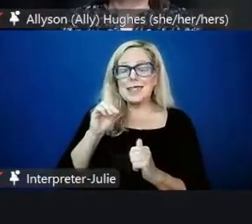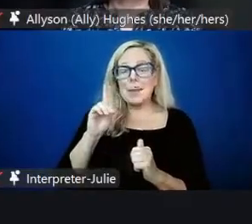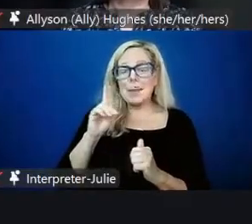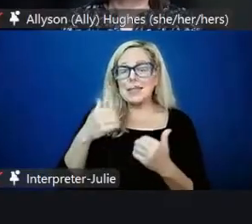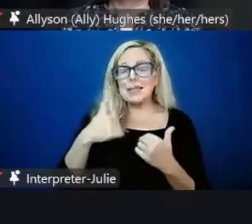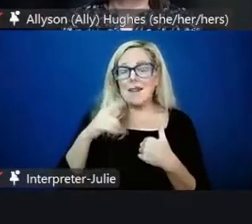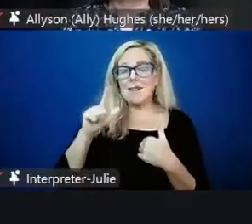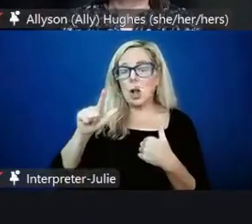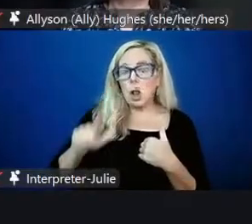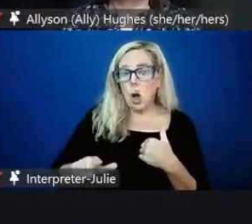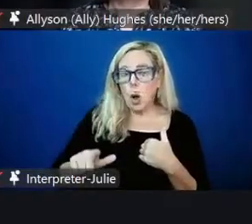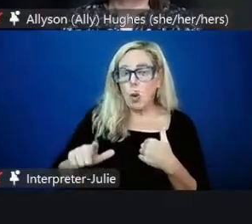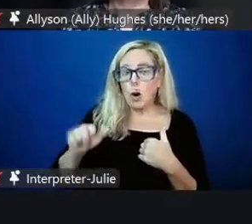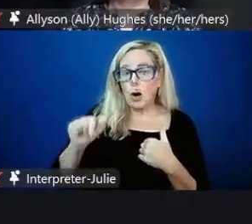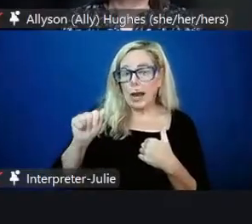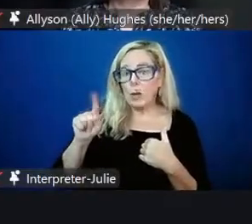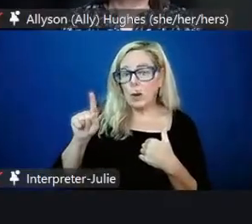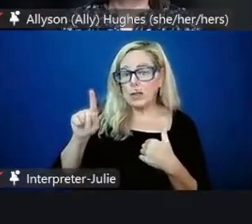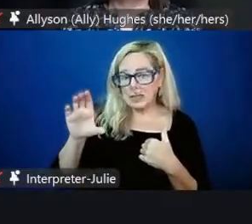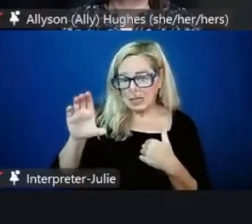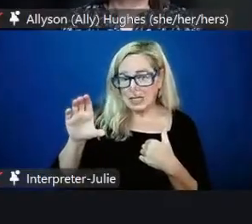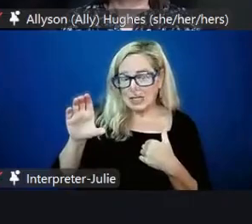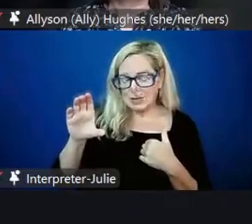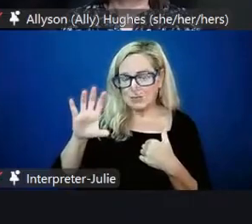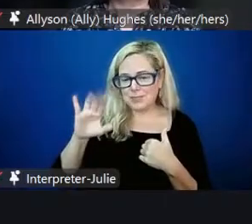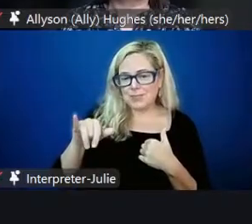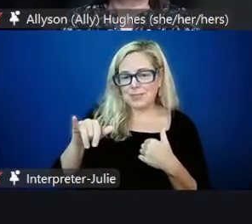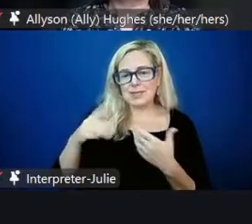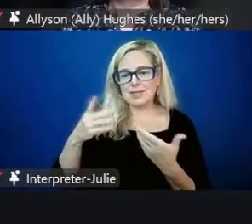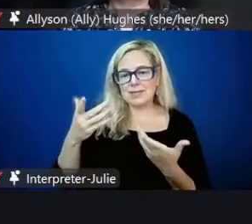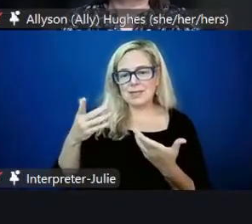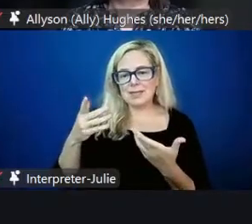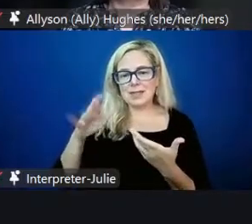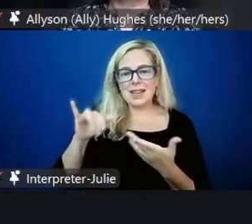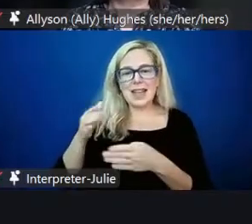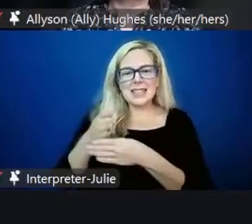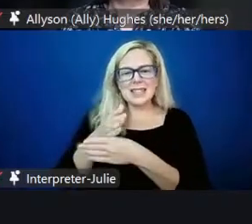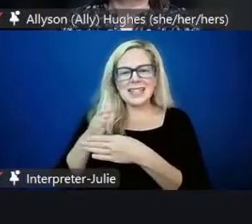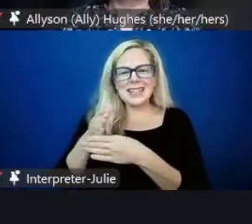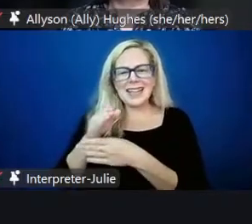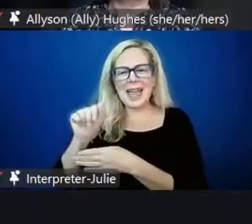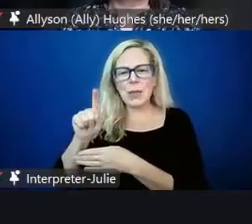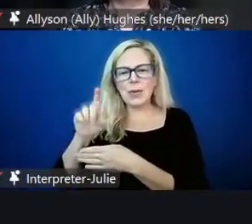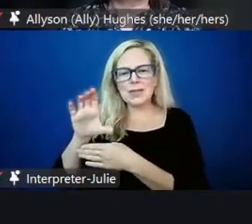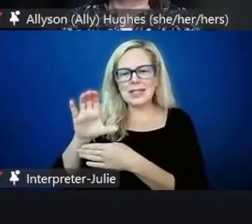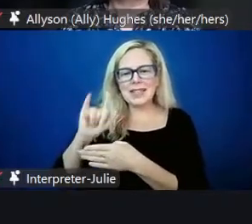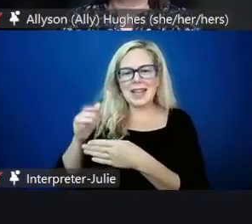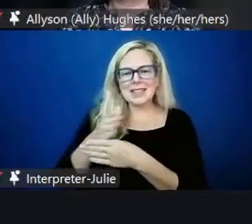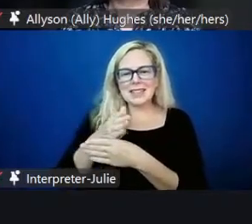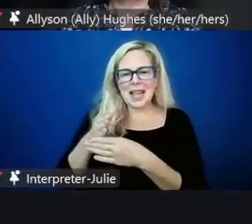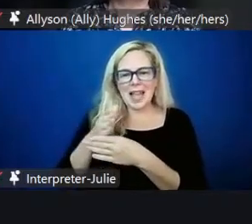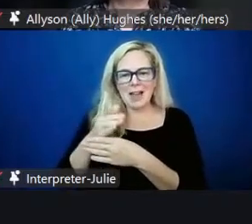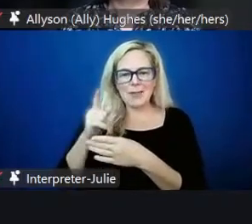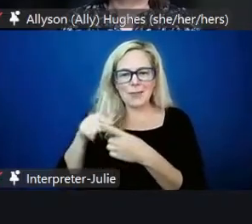which is it's the average hemoglobin levels, blood sugar levels to two to three months, which are used